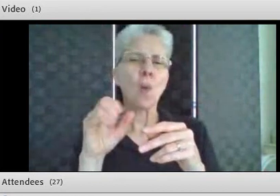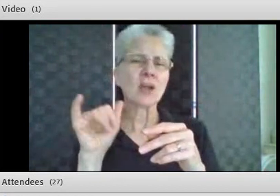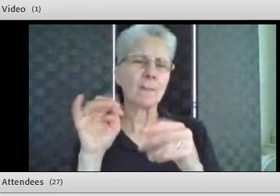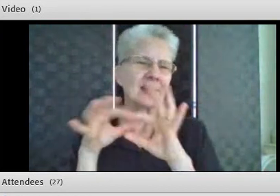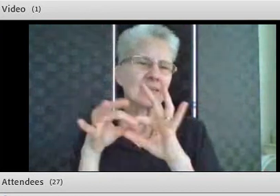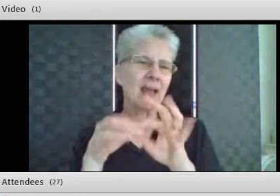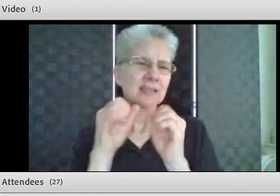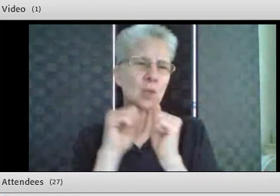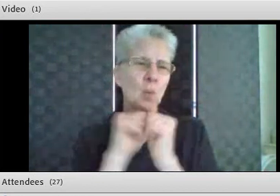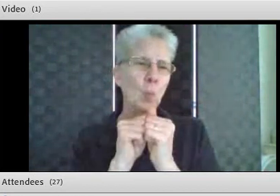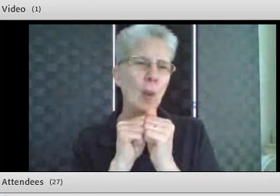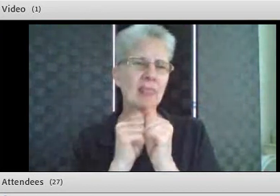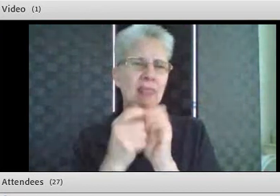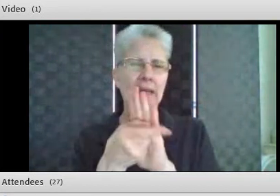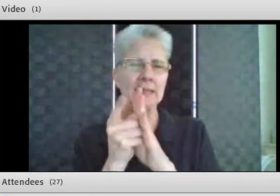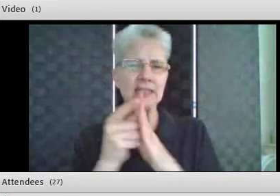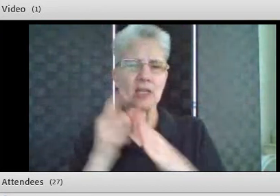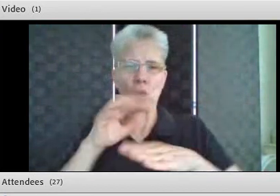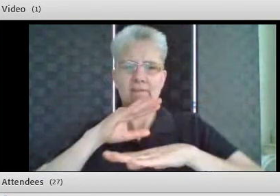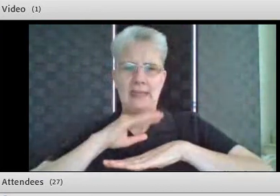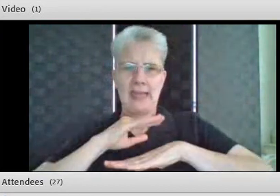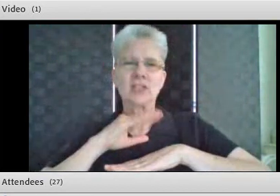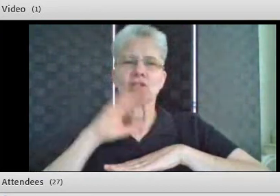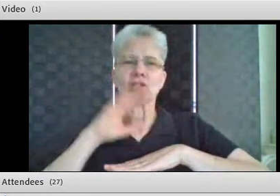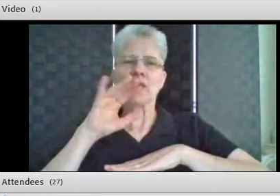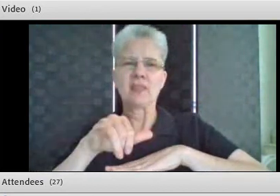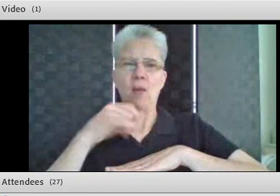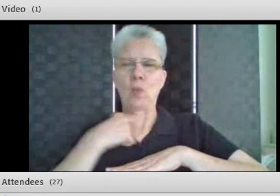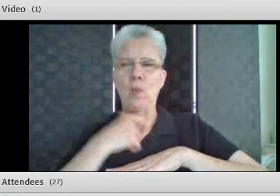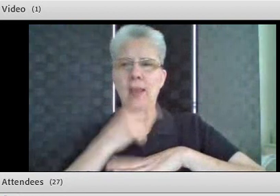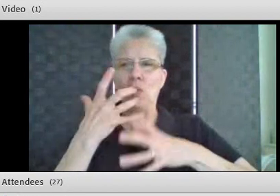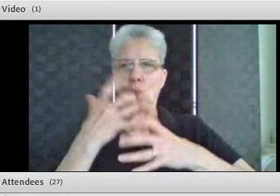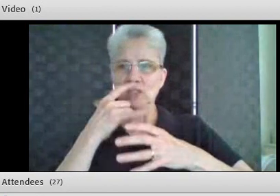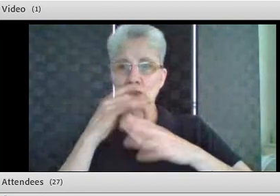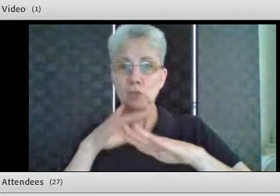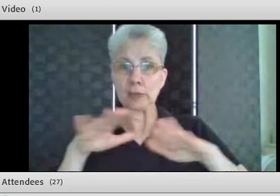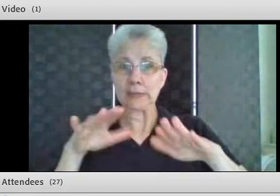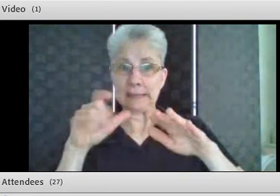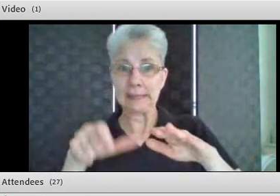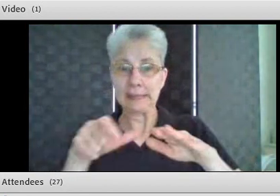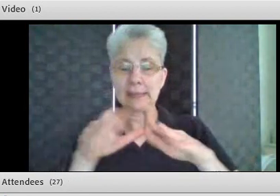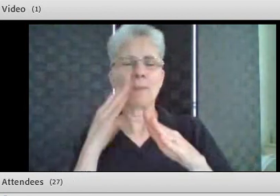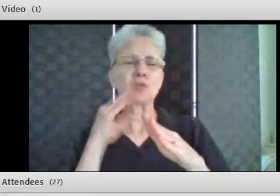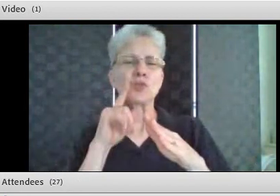so Garage Band is the next thing we're going to take a look at. Hilary: So Garage Band kind of ties